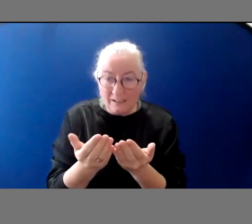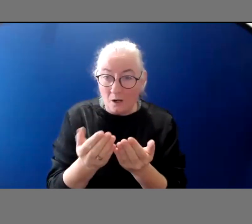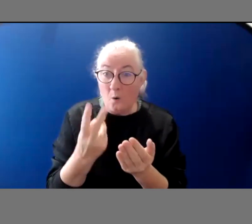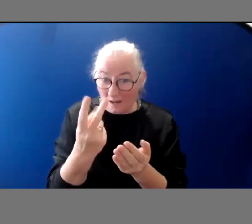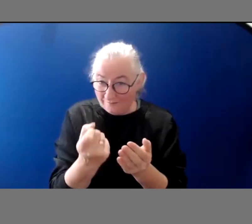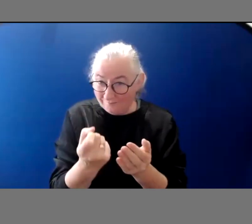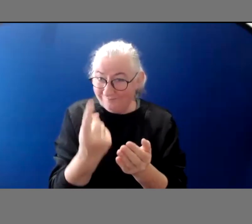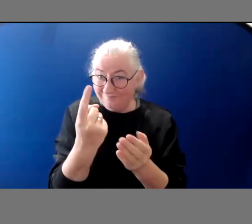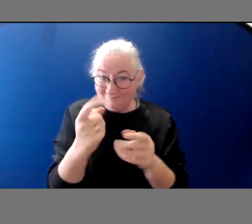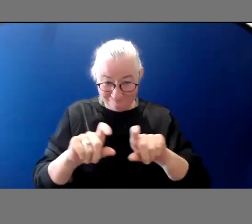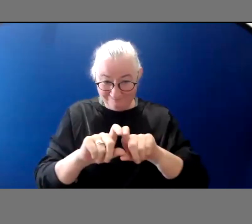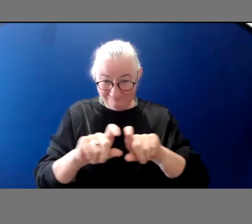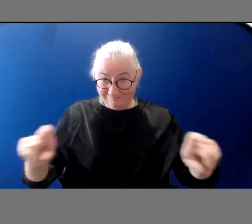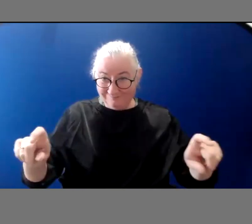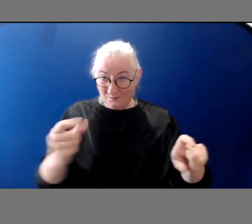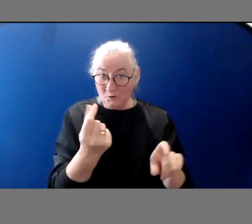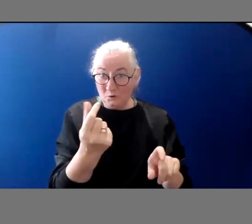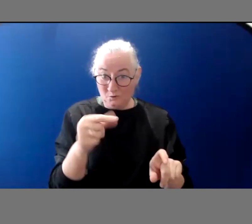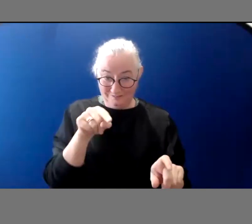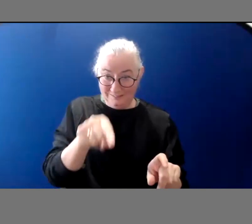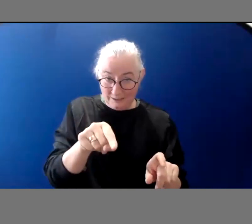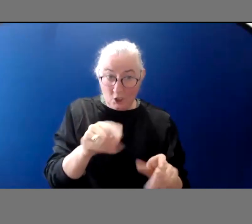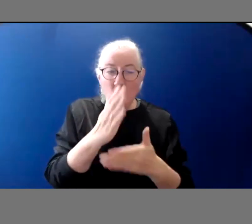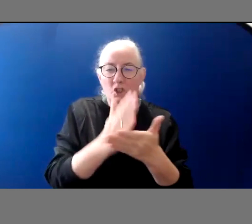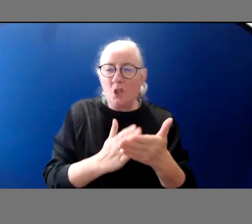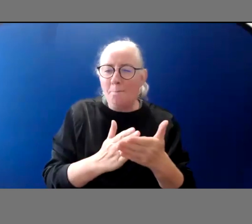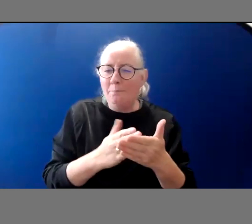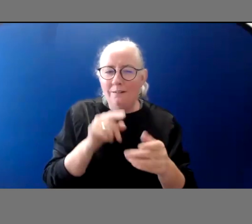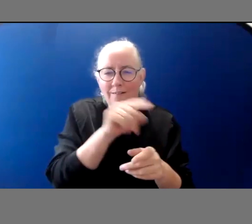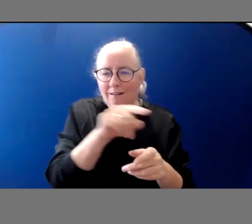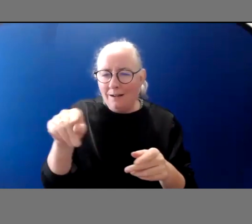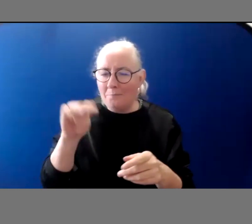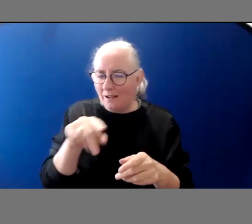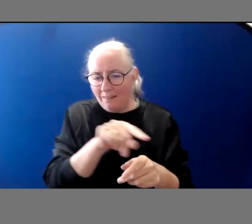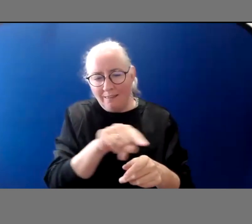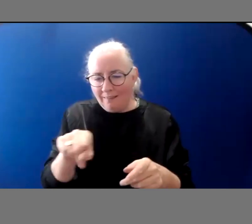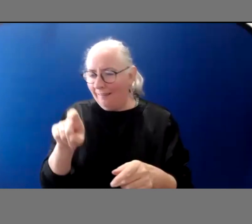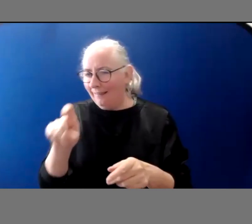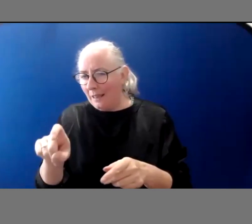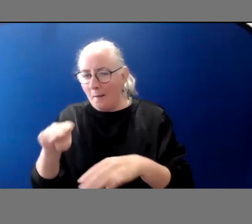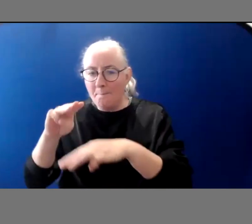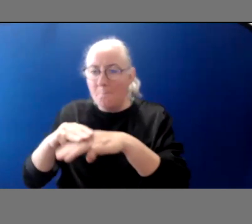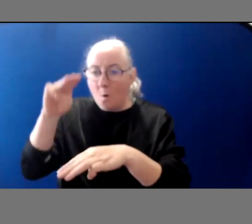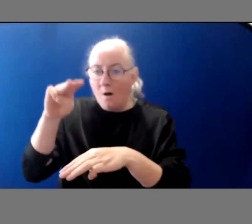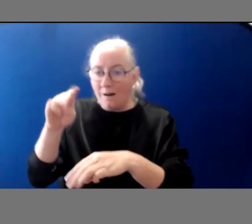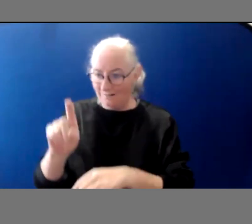at the bottom of your screen. On some screens it might be under the more button. So today's